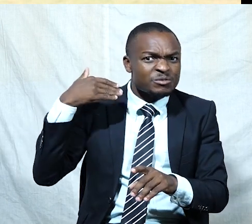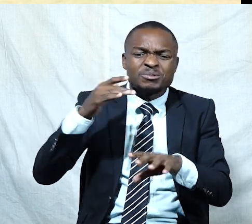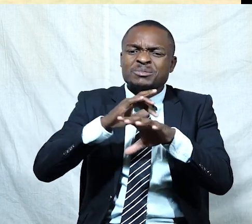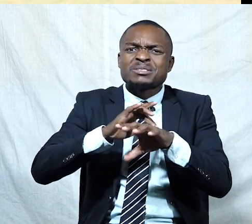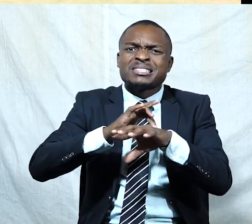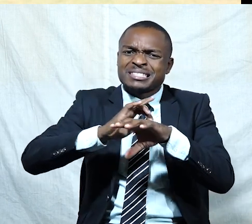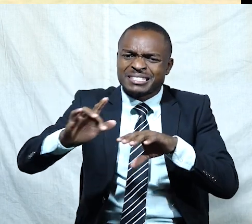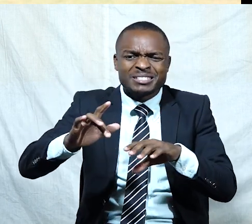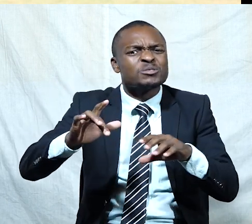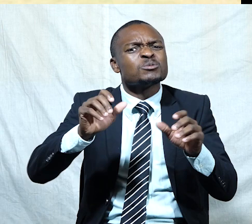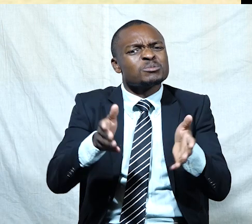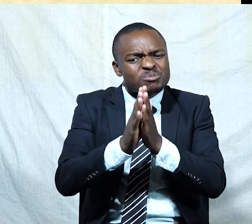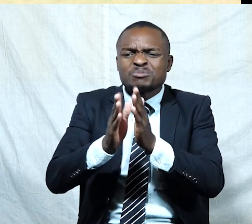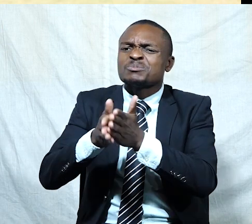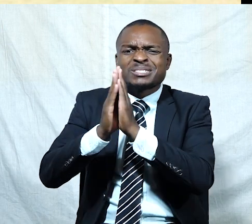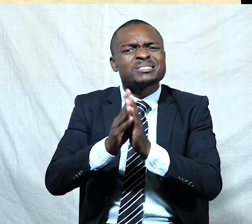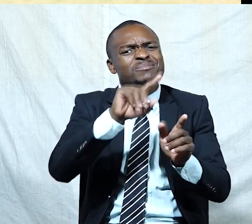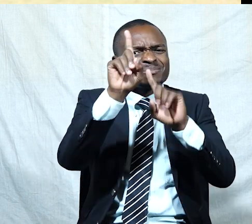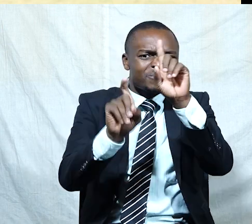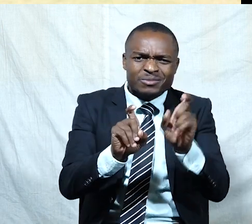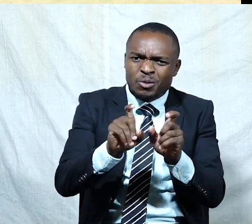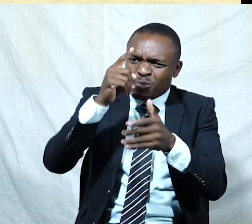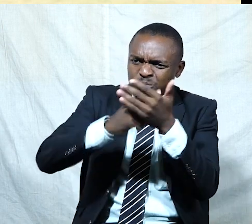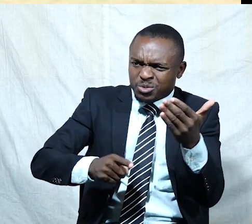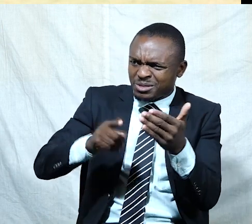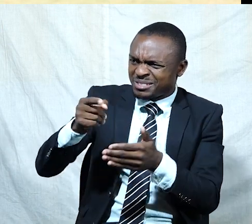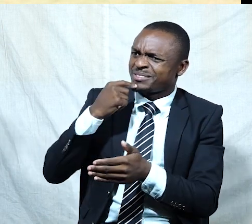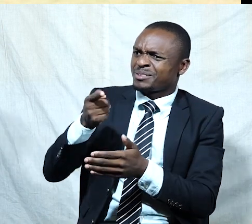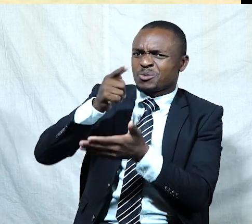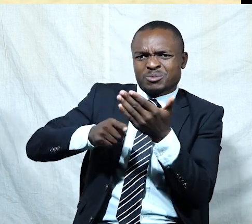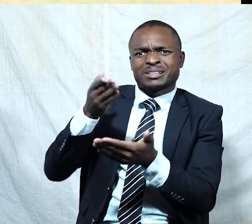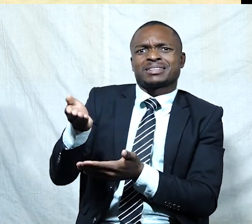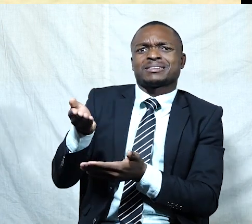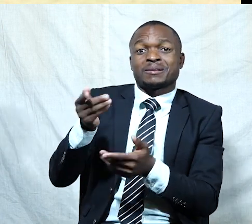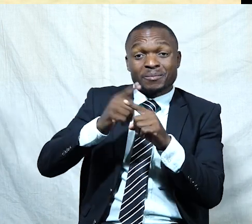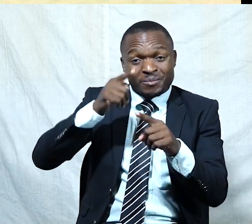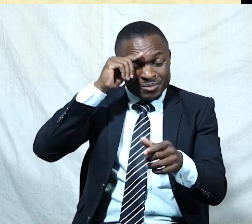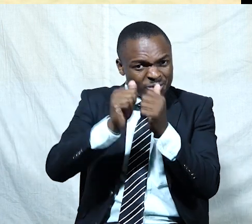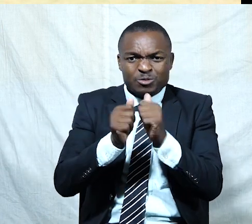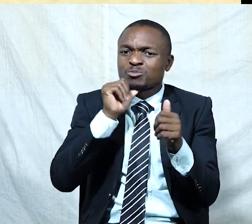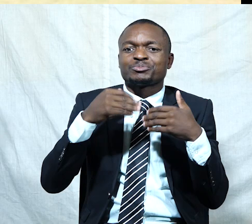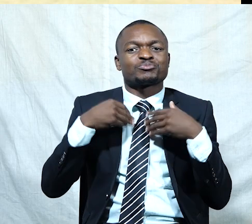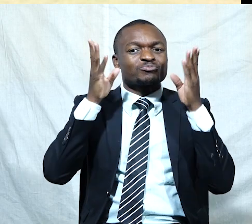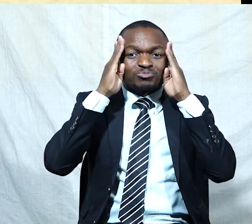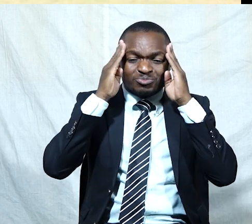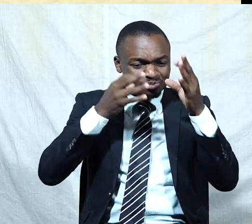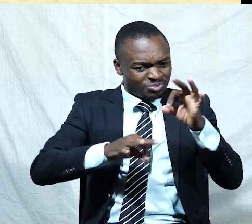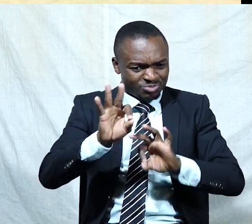They could ask us questions as what have they said there? But because we don't have that knowledge to explain to them.